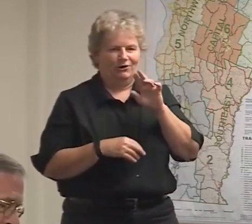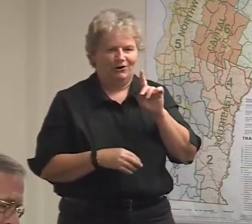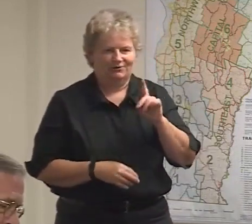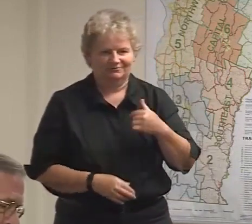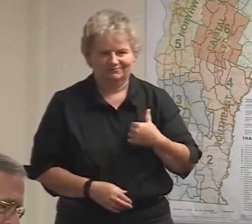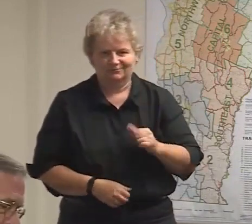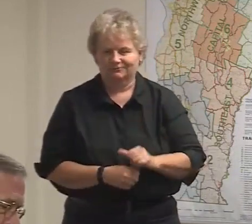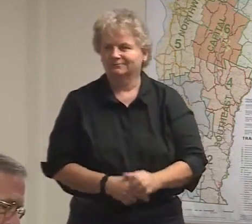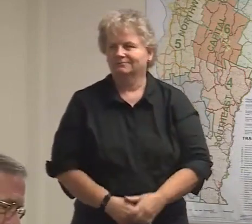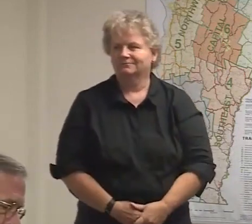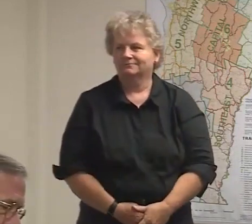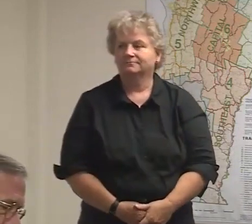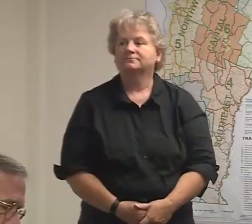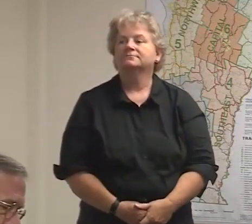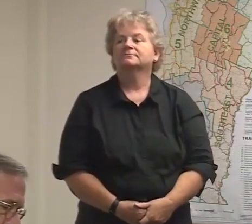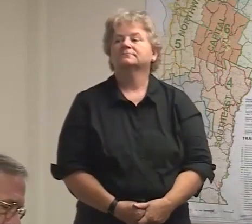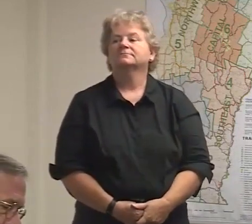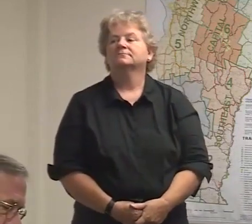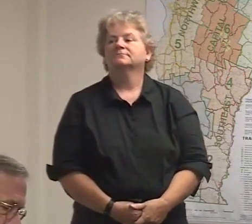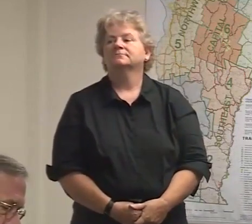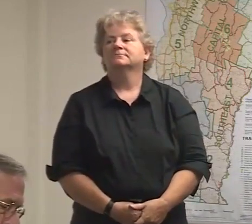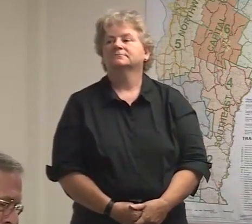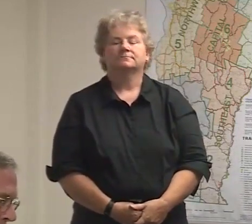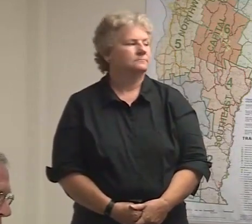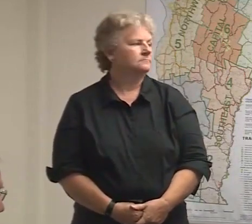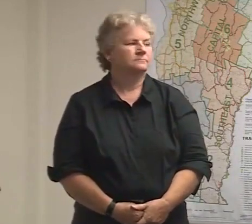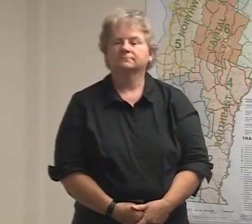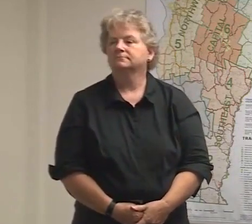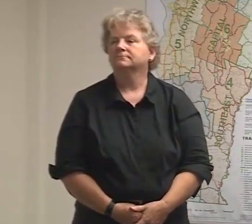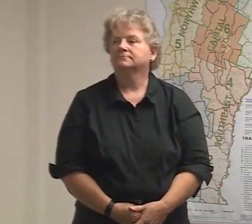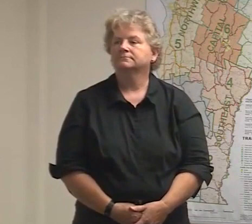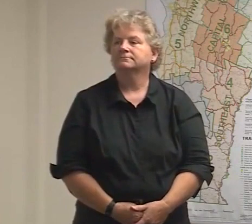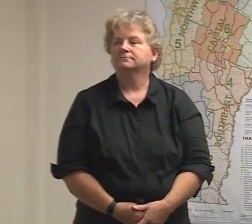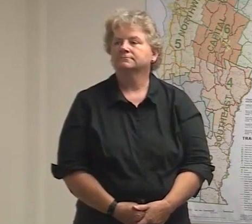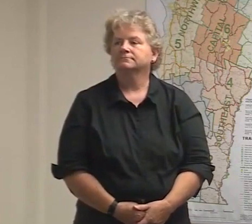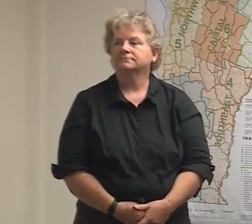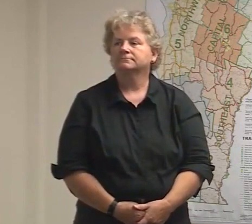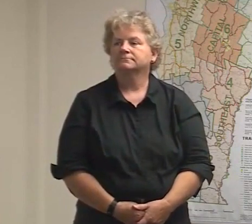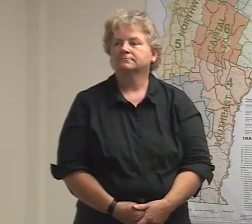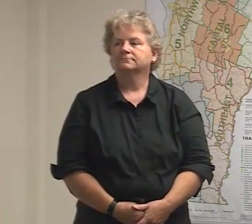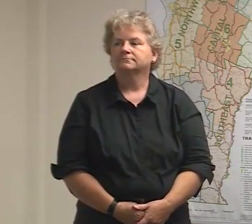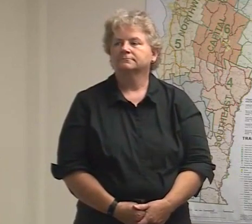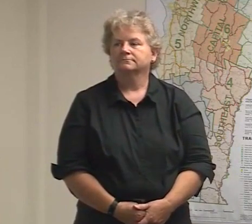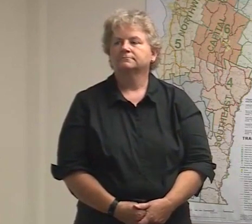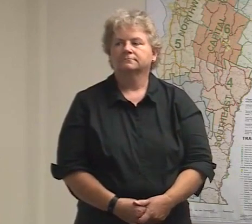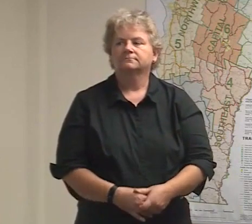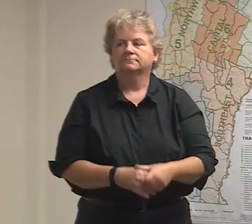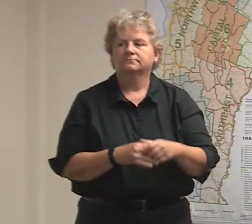I JUST ALSO WANTED TO ADD THAT WE ARE ALSO WORKING WITH A NUMBER OF CIVILIAN CONTRACTORS WHO DO THIS AS WELL.